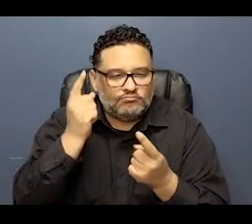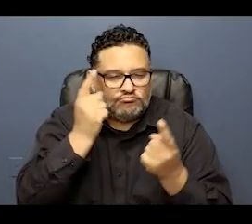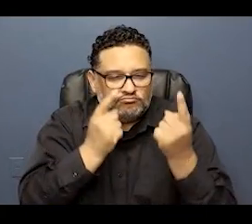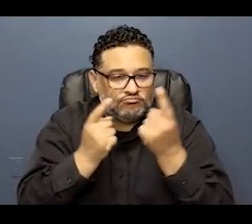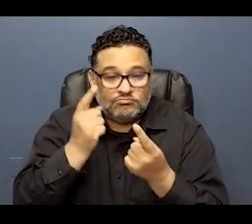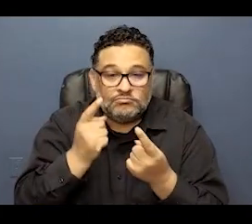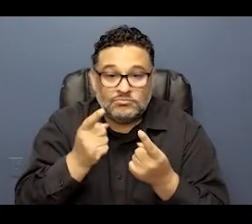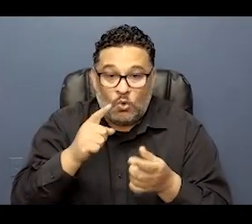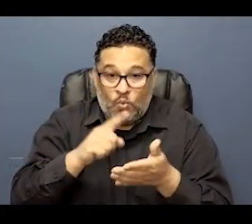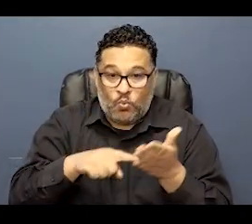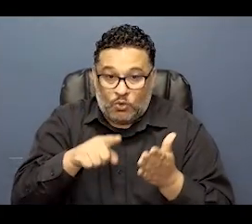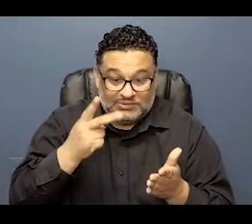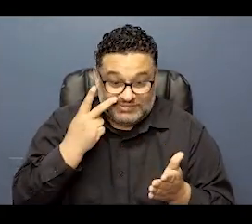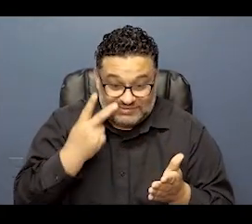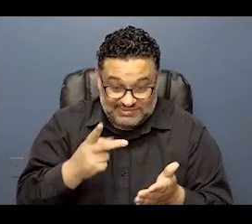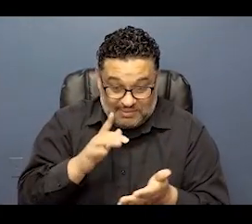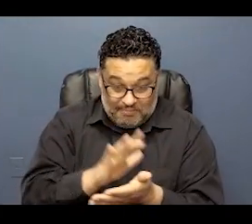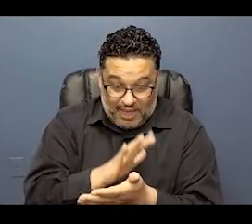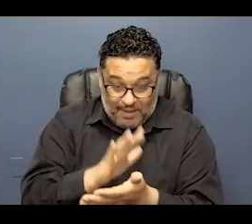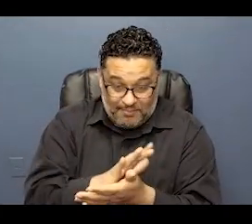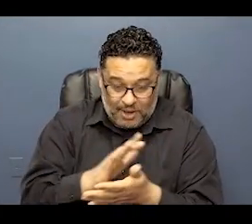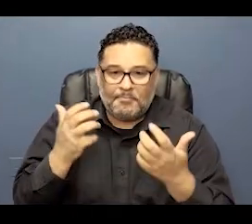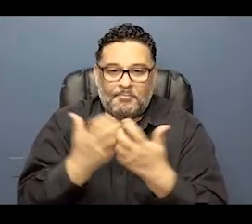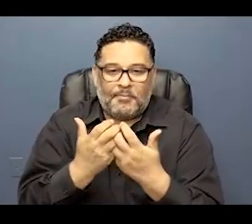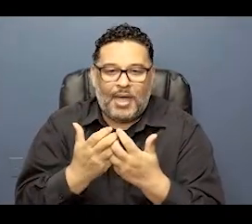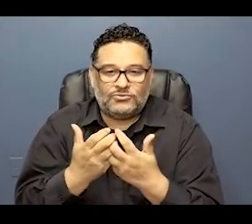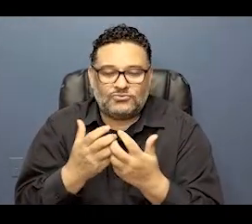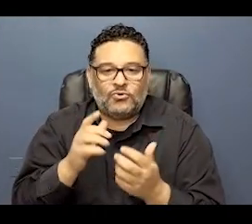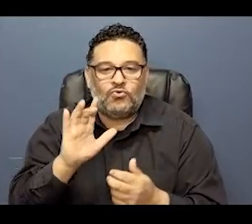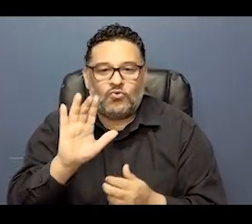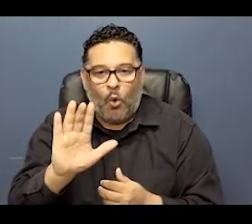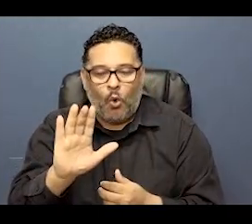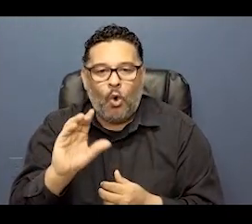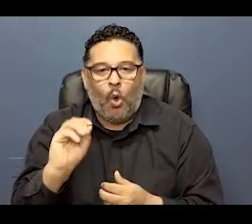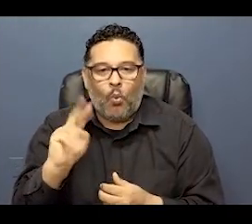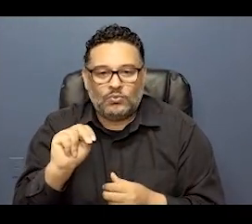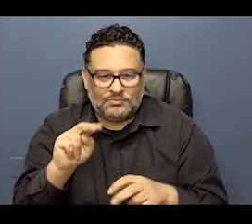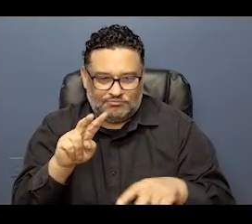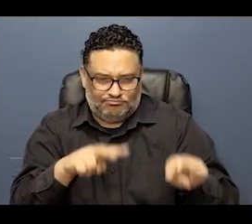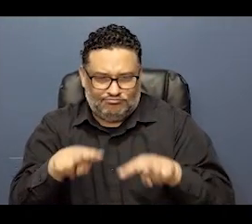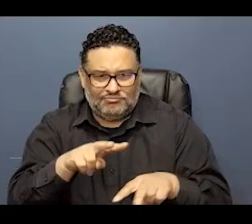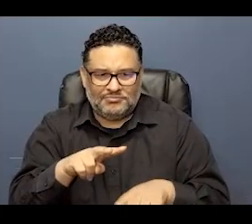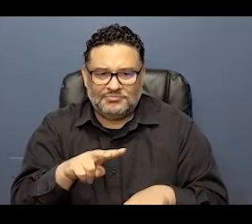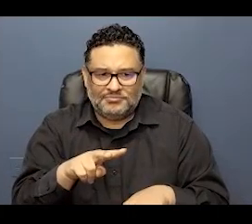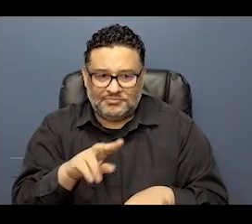paper aligns with your own observations of the participant’s needs, strengths, and barriers.